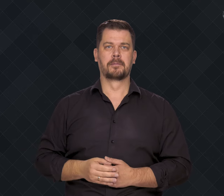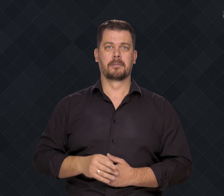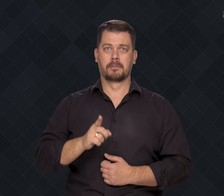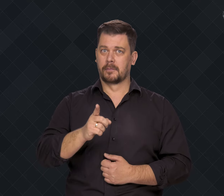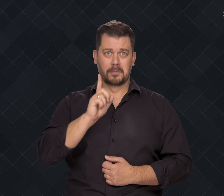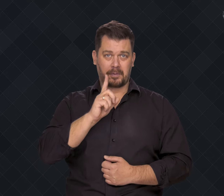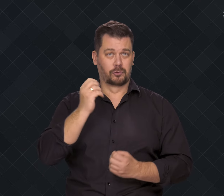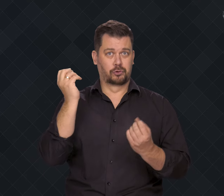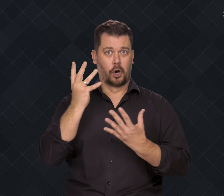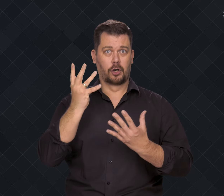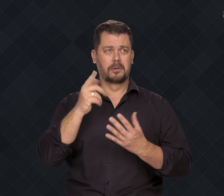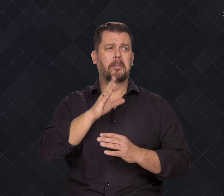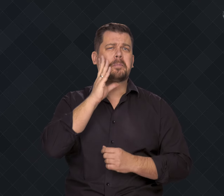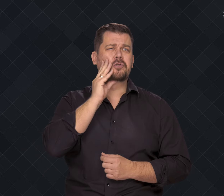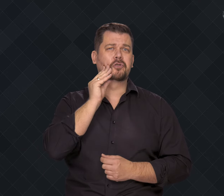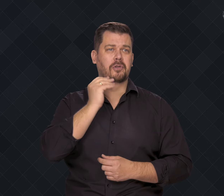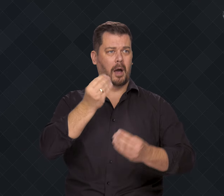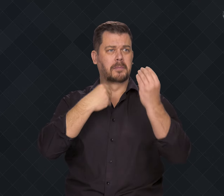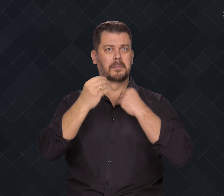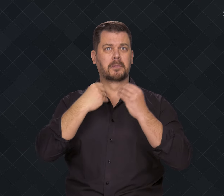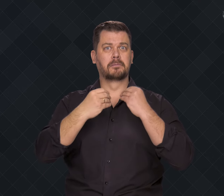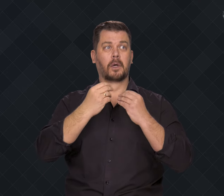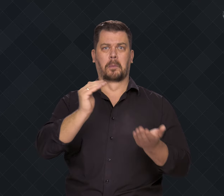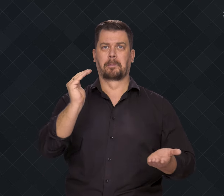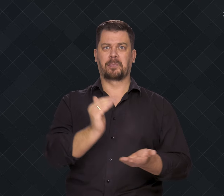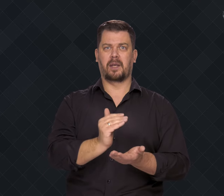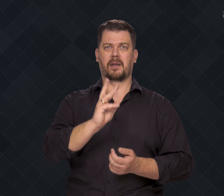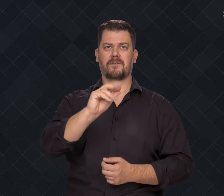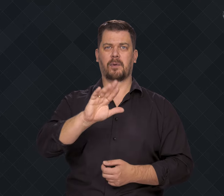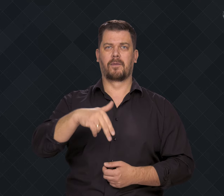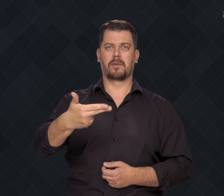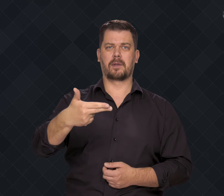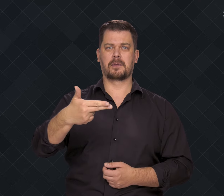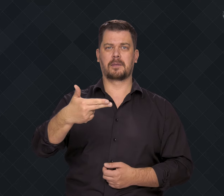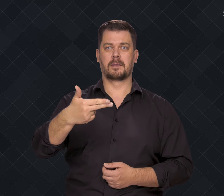You'll be surprised at how many delicious dishes can be made with low carb content,